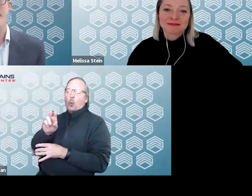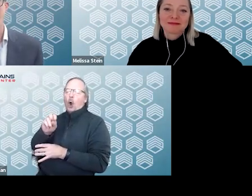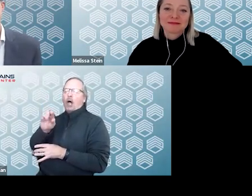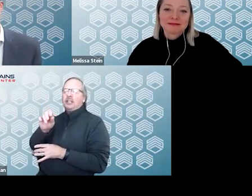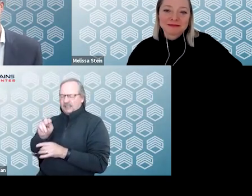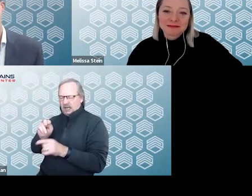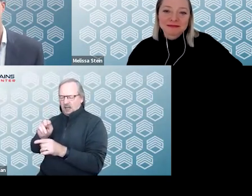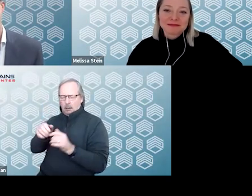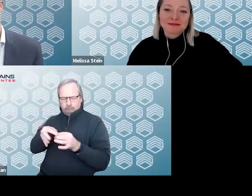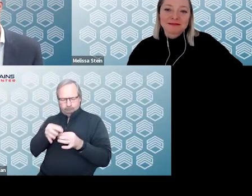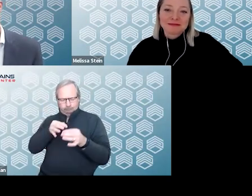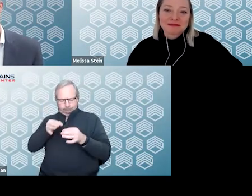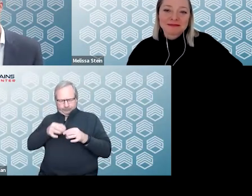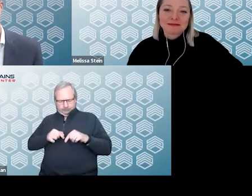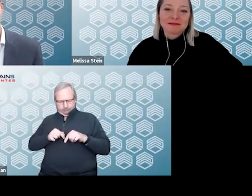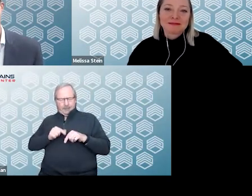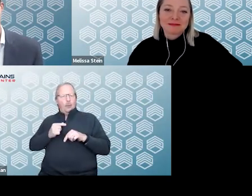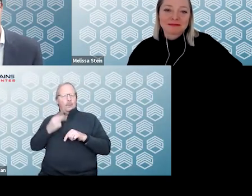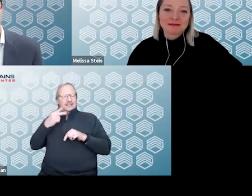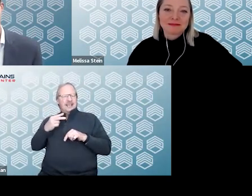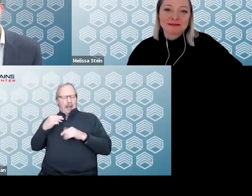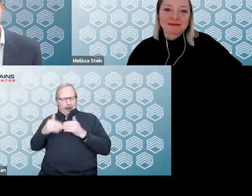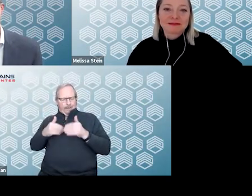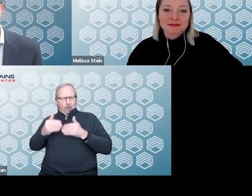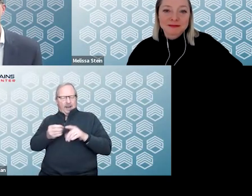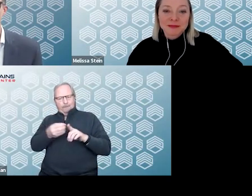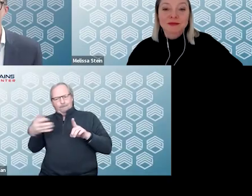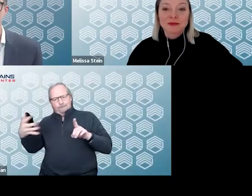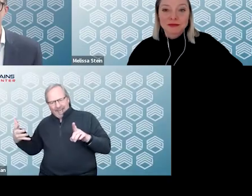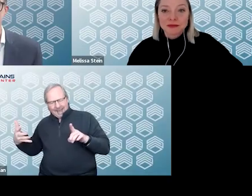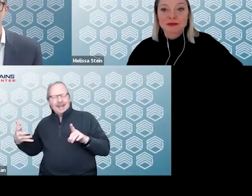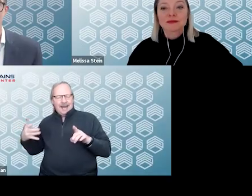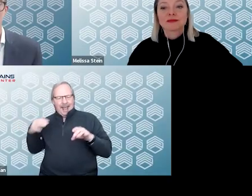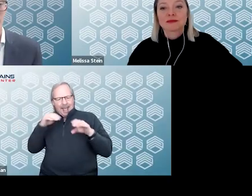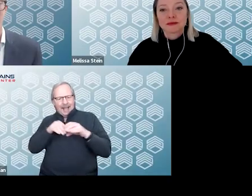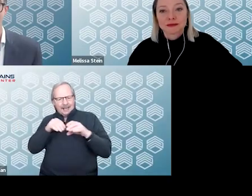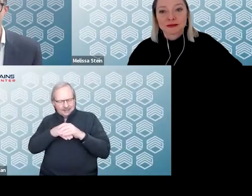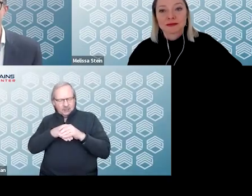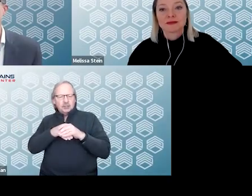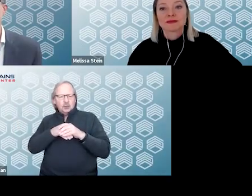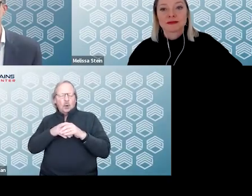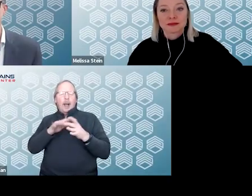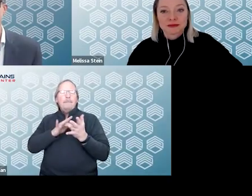we've seen a tremendous progress in expanding access to medications for opioid use disorder across jails,